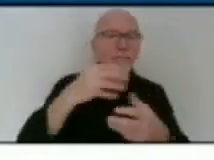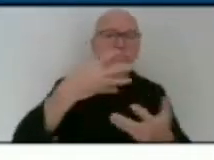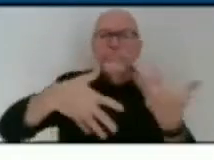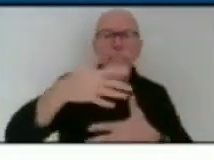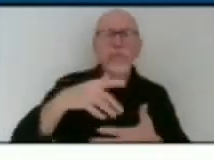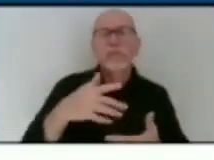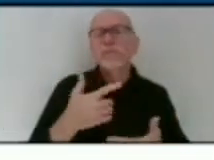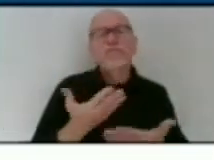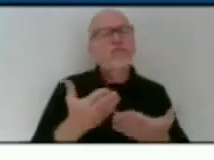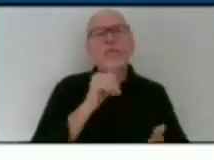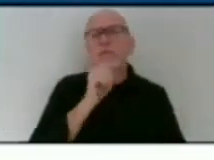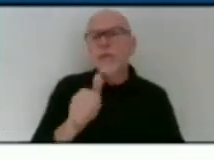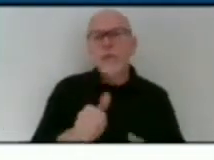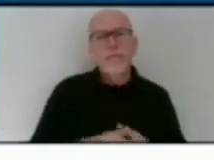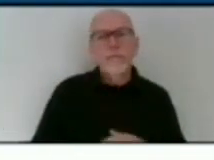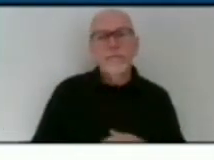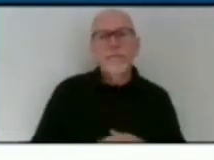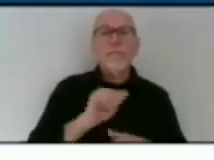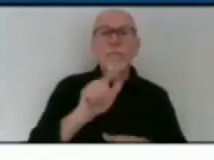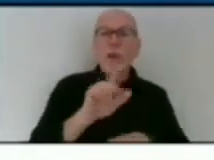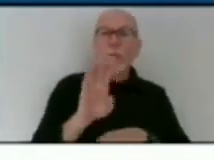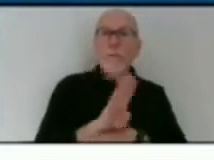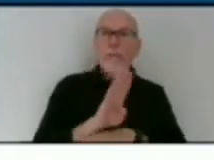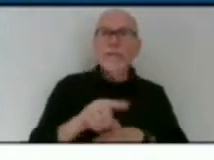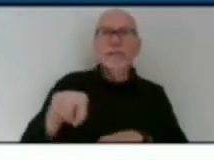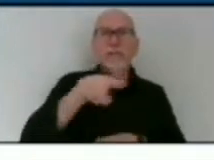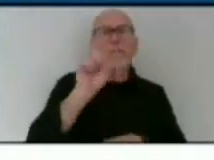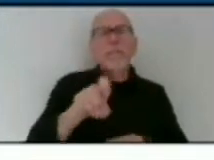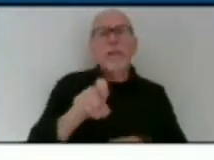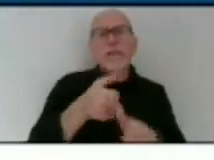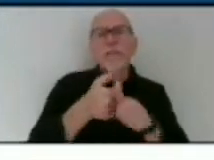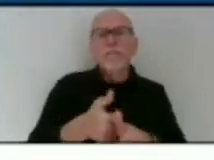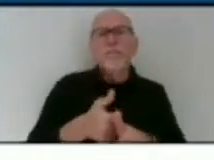business capacity must adhere to strict social distancing guidelines, and